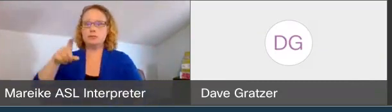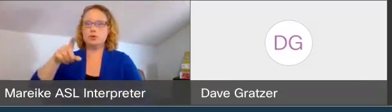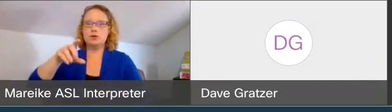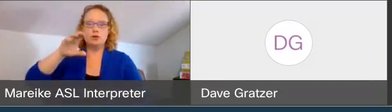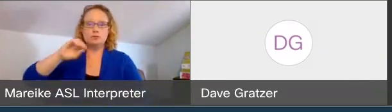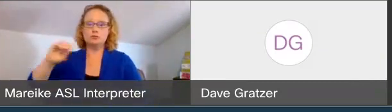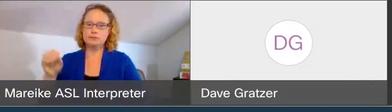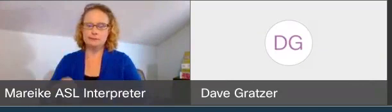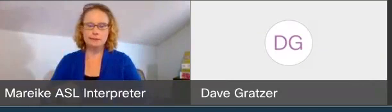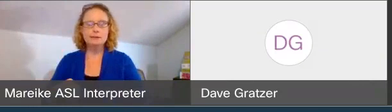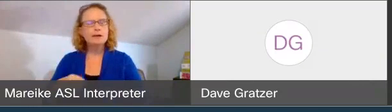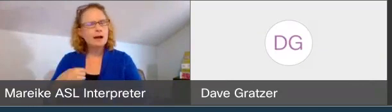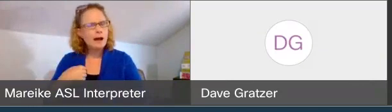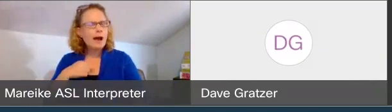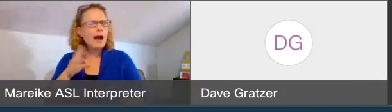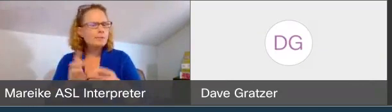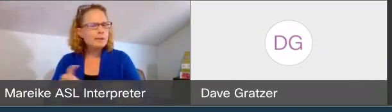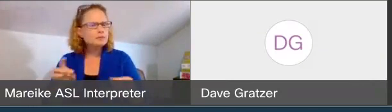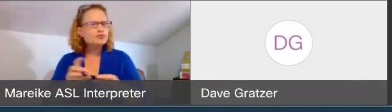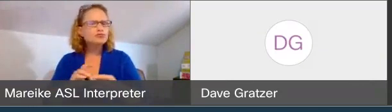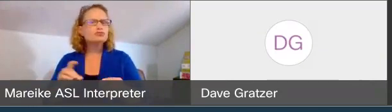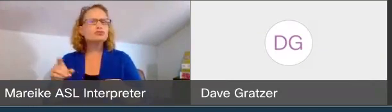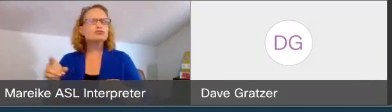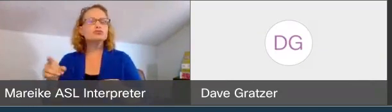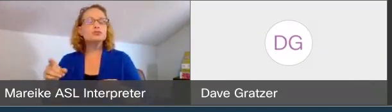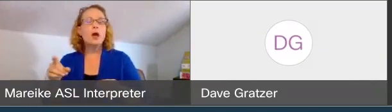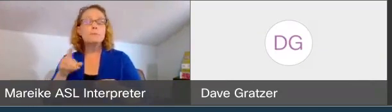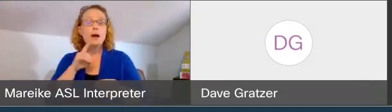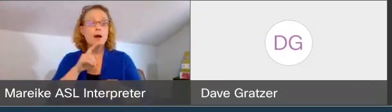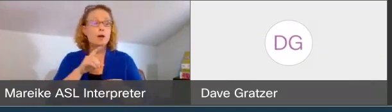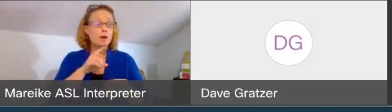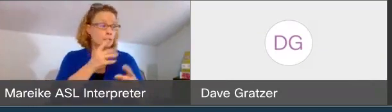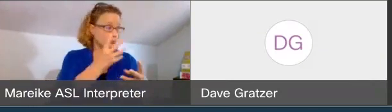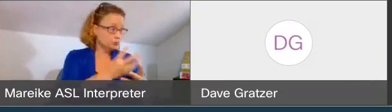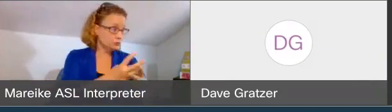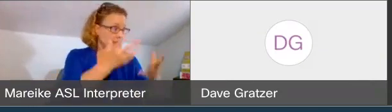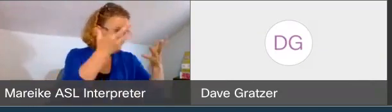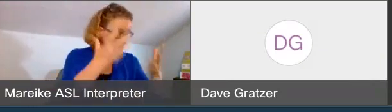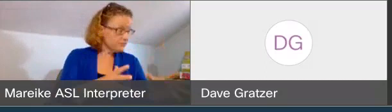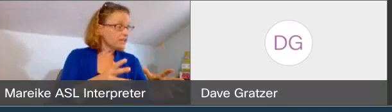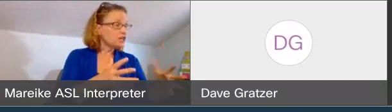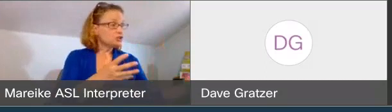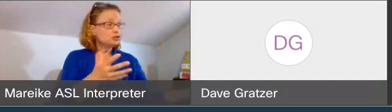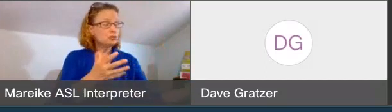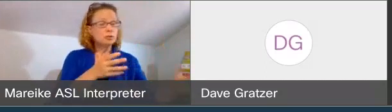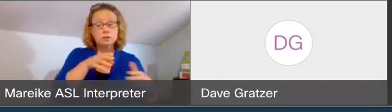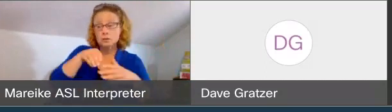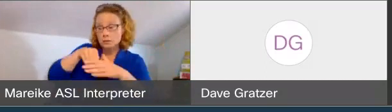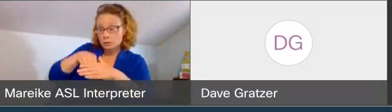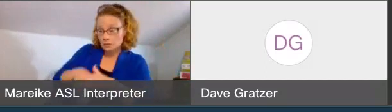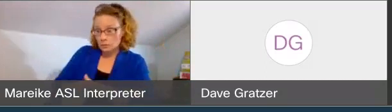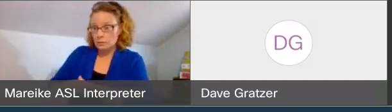I talked a little bit about re-entry and so it's interesting if someone's coming out of